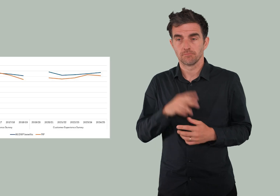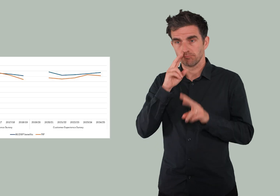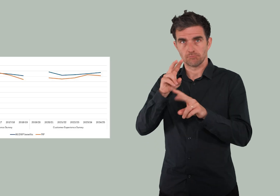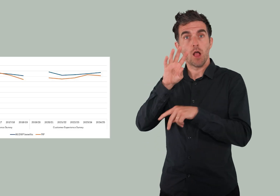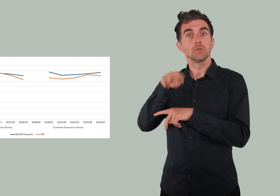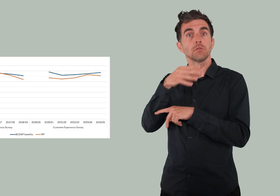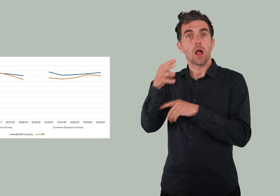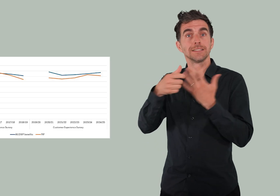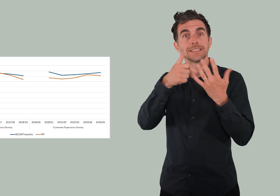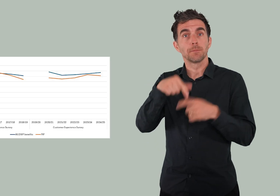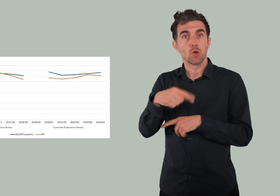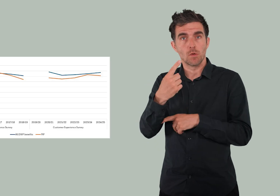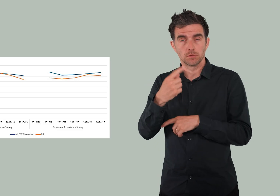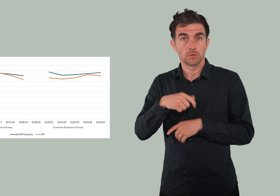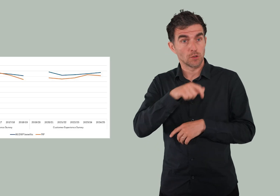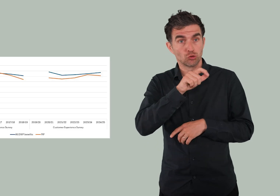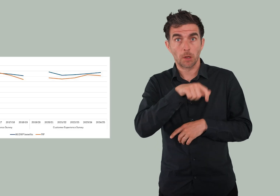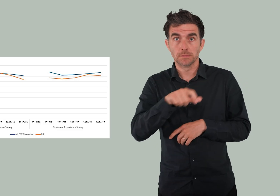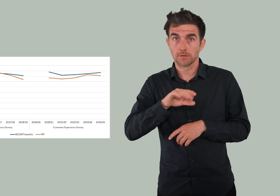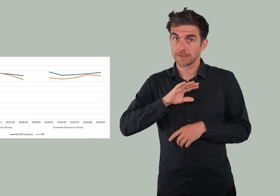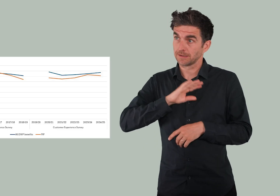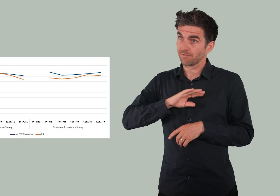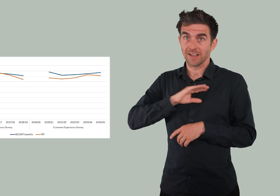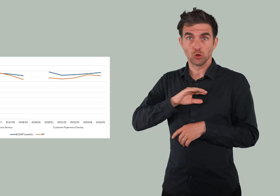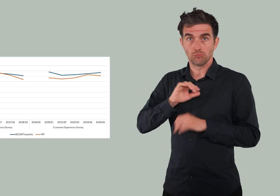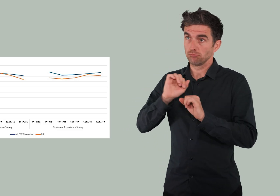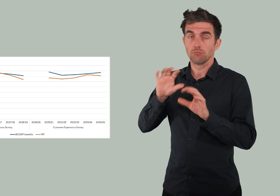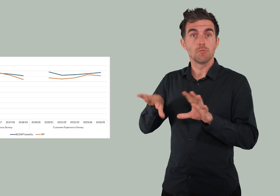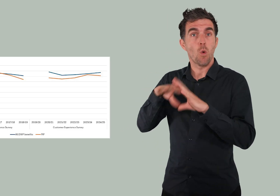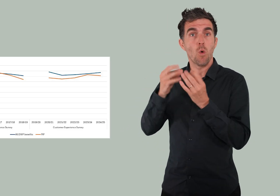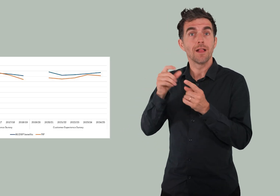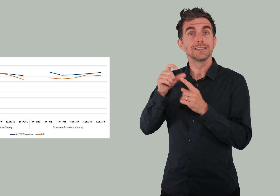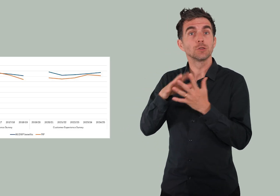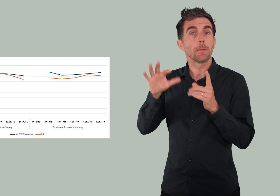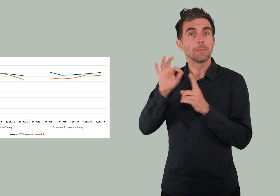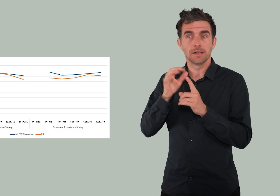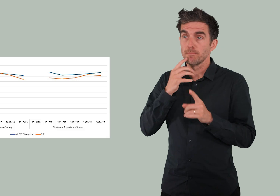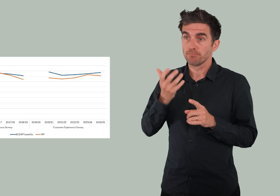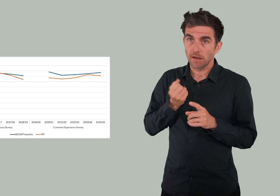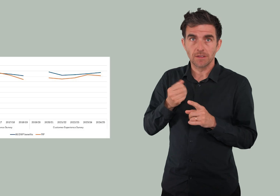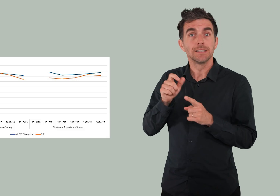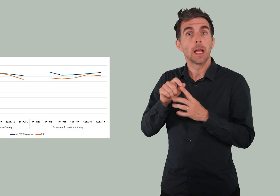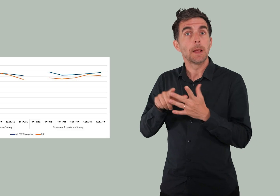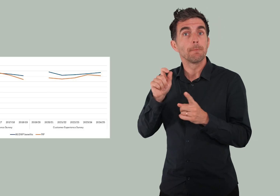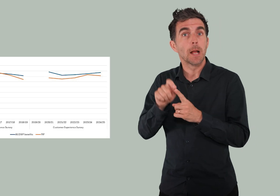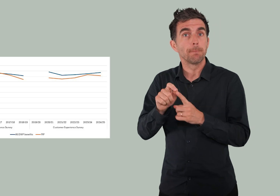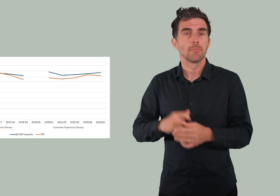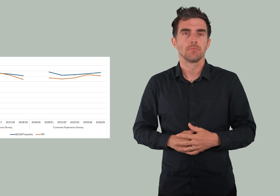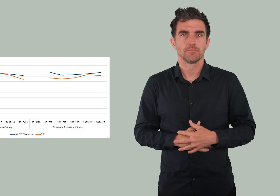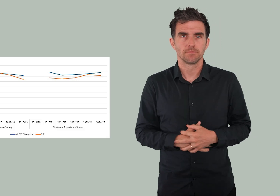Chart 6.1 Customer satisfaction with all DWP benefits and PIP